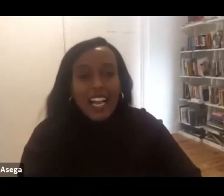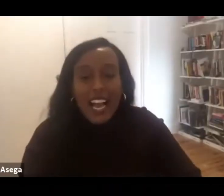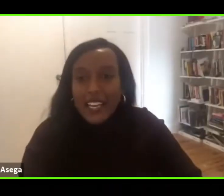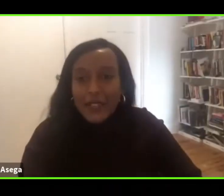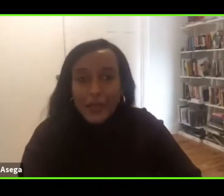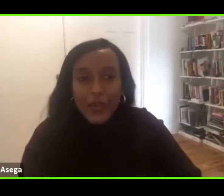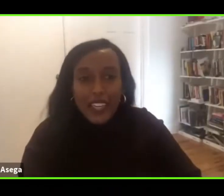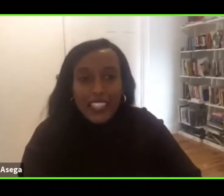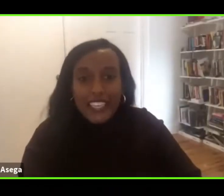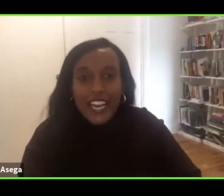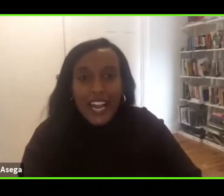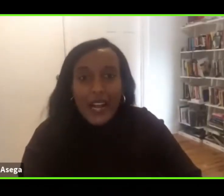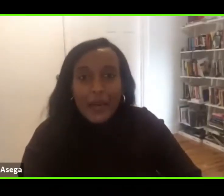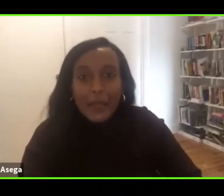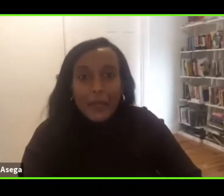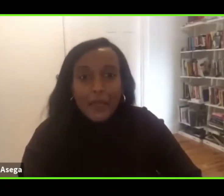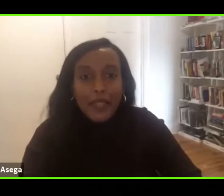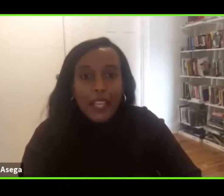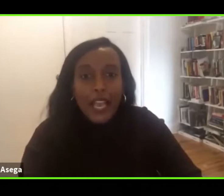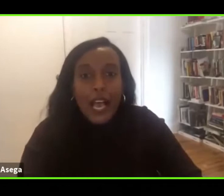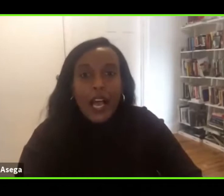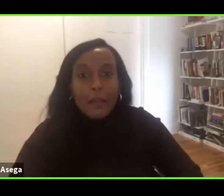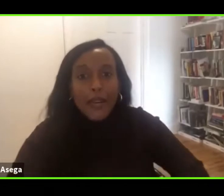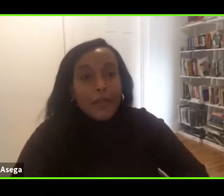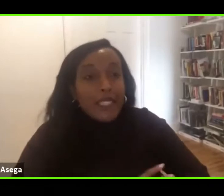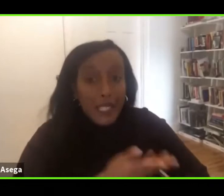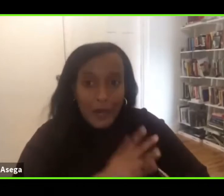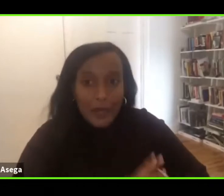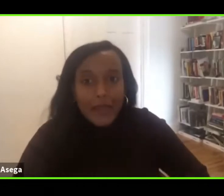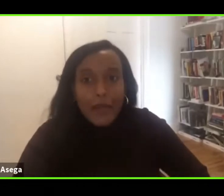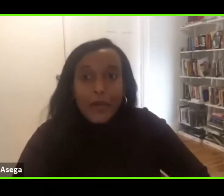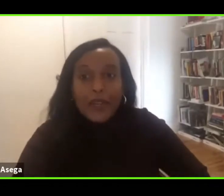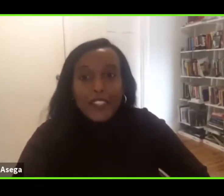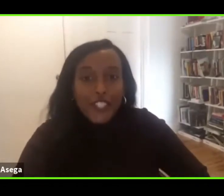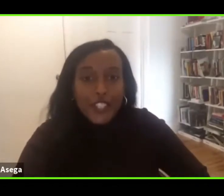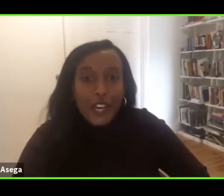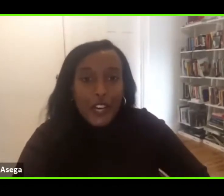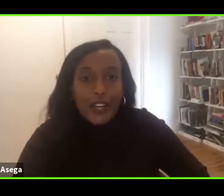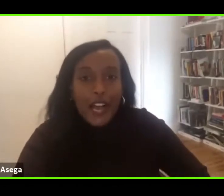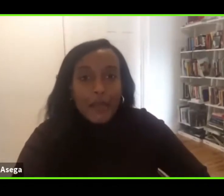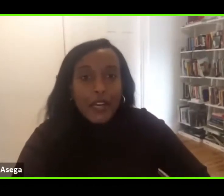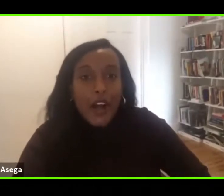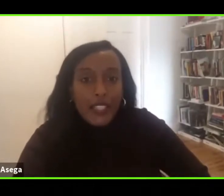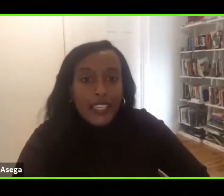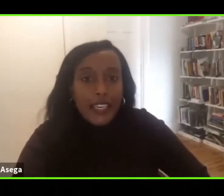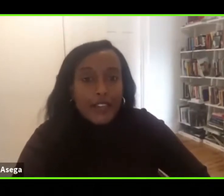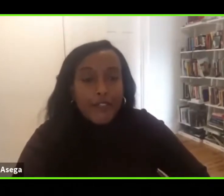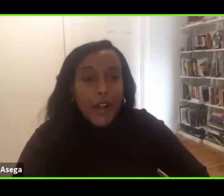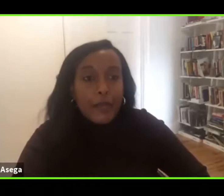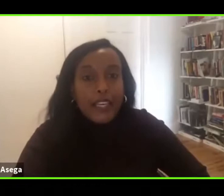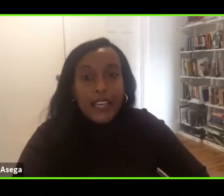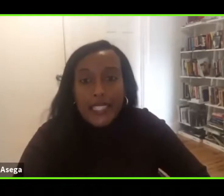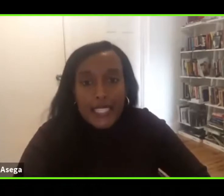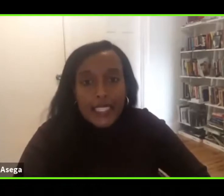hi everyone um my name is salome my pronouns are she her i'm calling in from the unseated